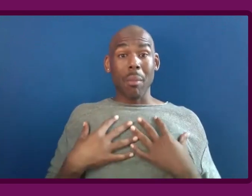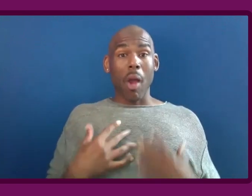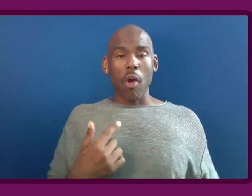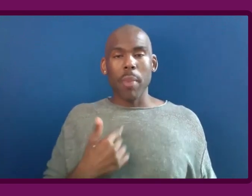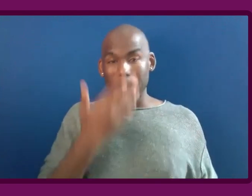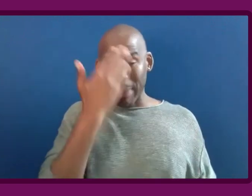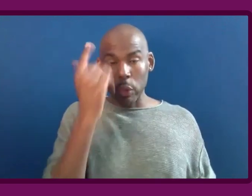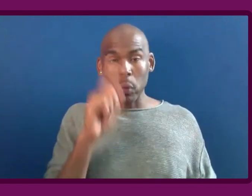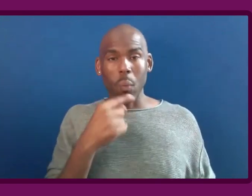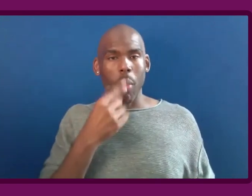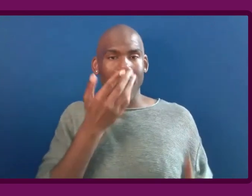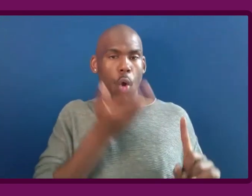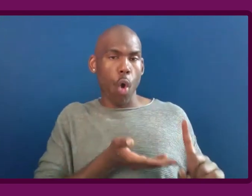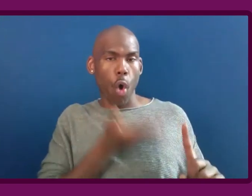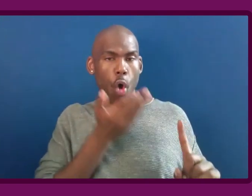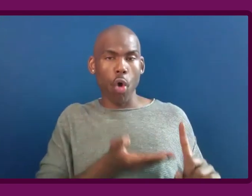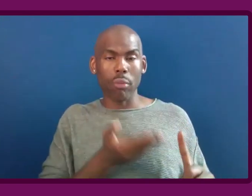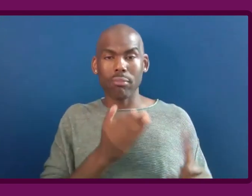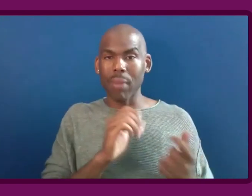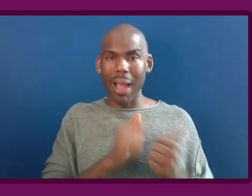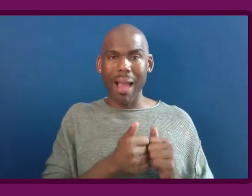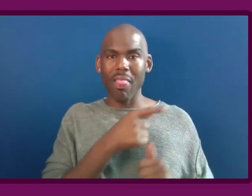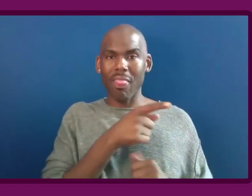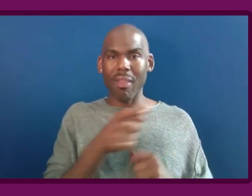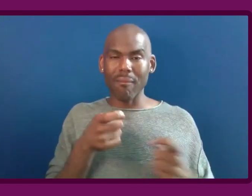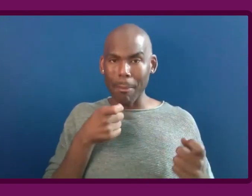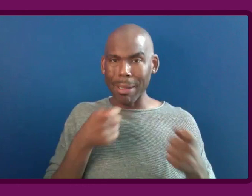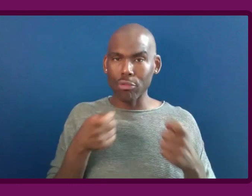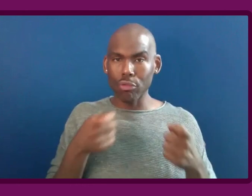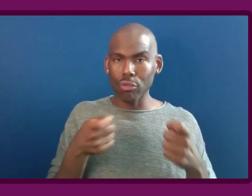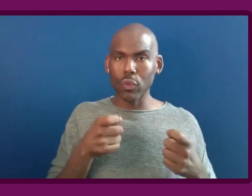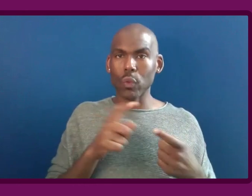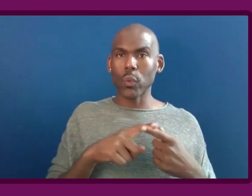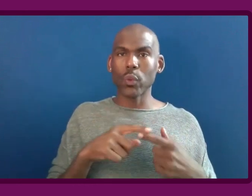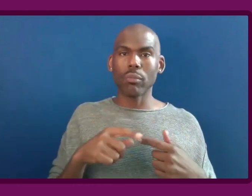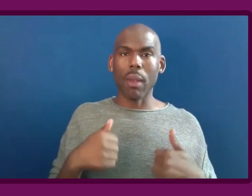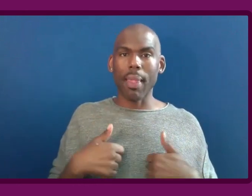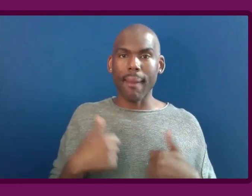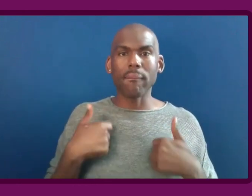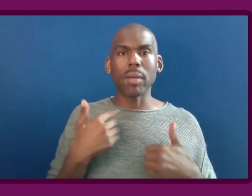What advice would you give to television, people who work in executive positions in